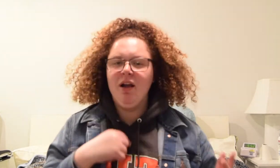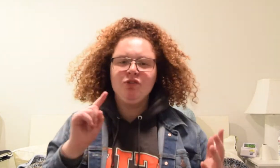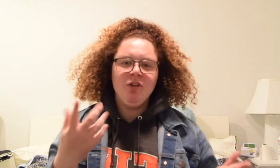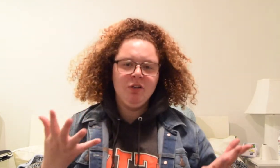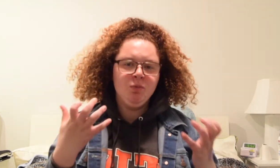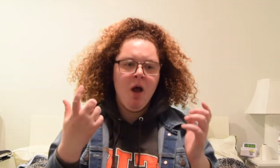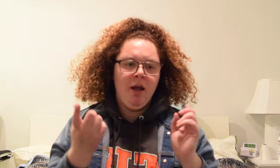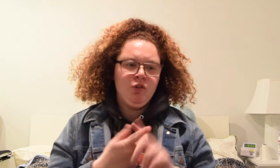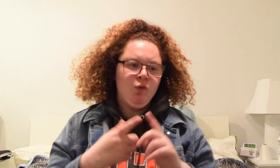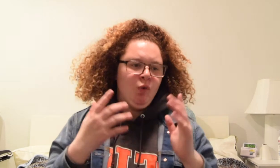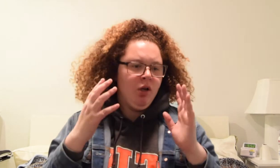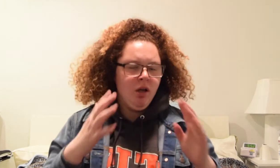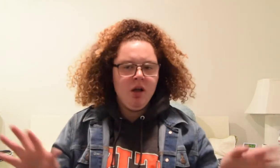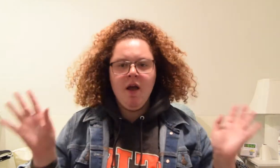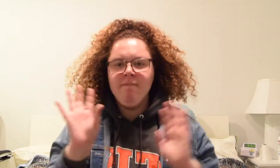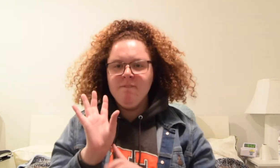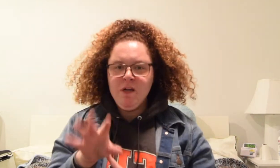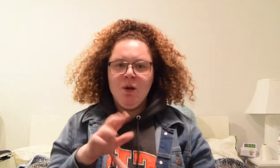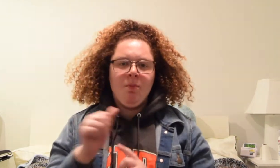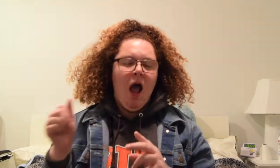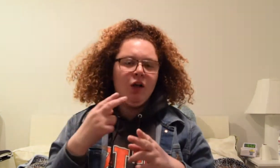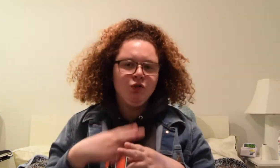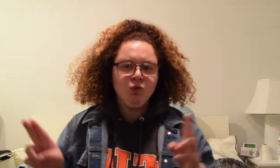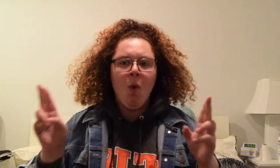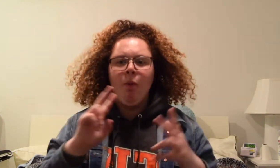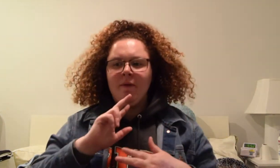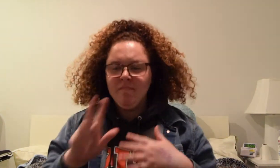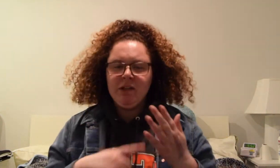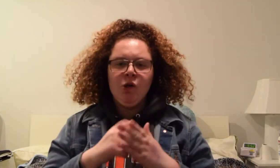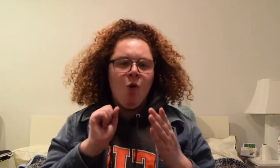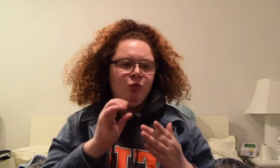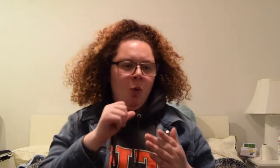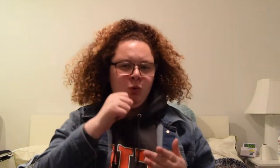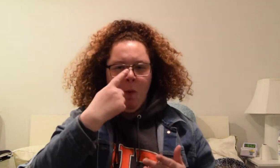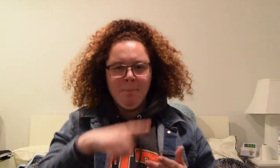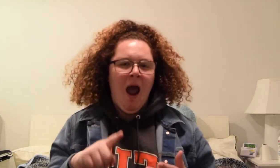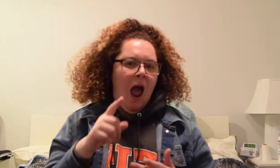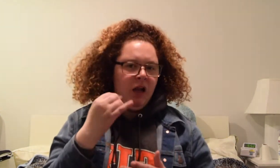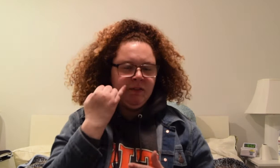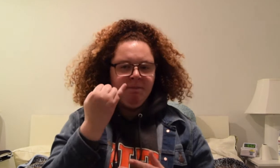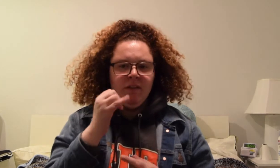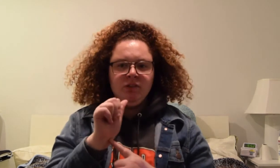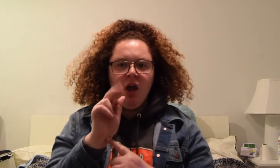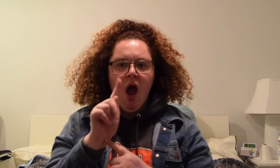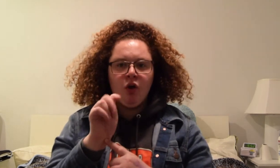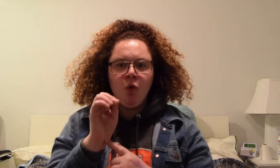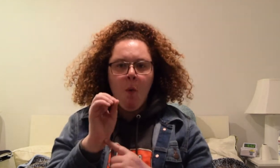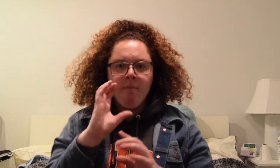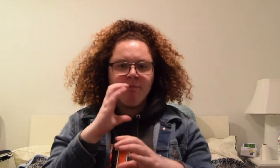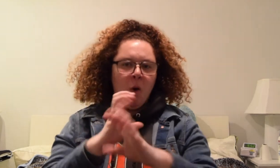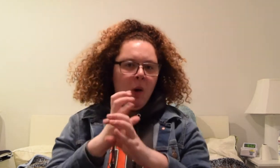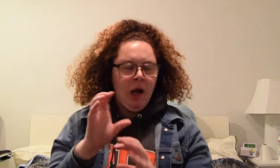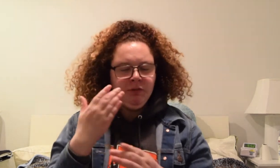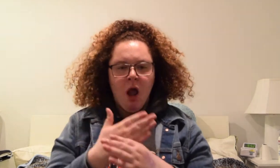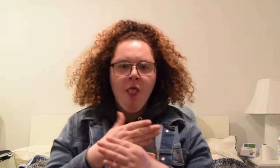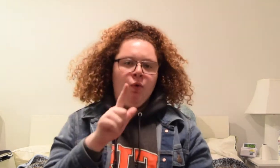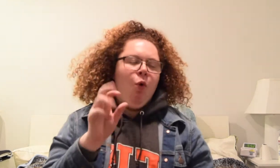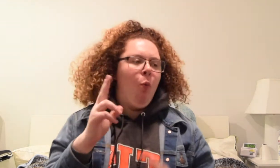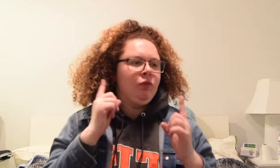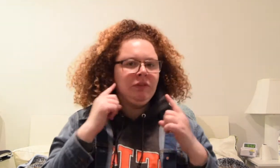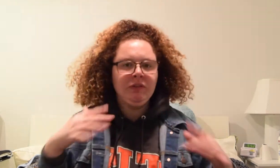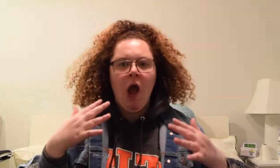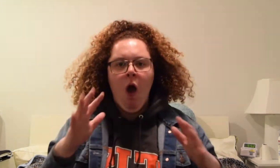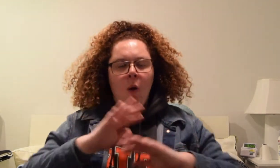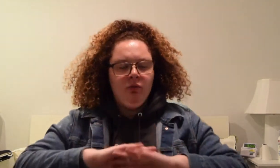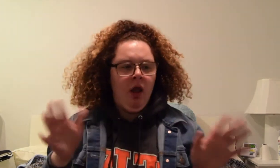I just wanted to film a short video so please don't mind the auto focus, sound, or lighting